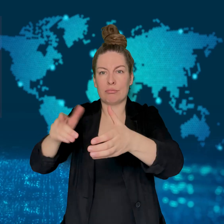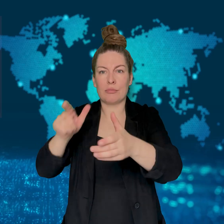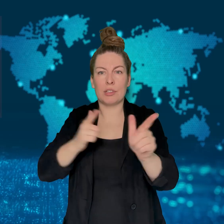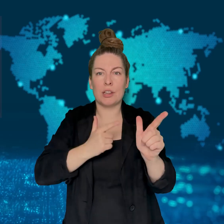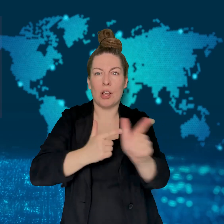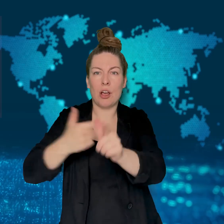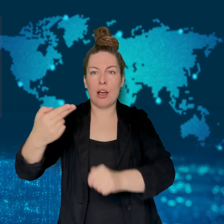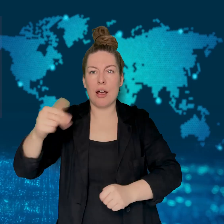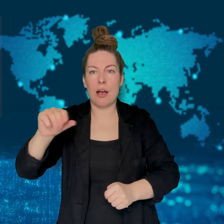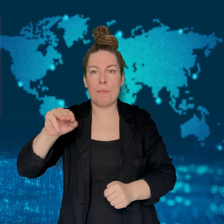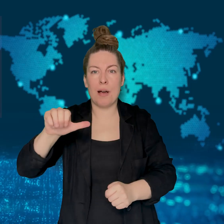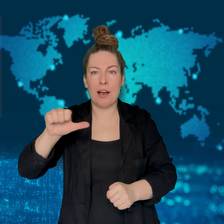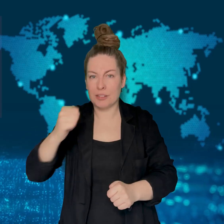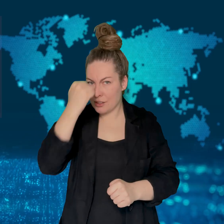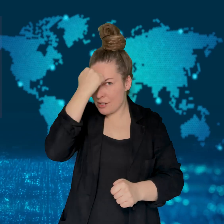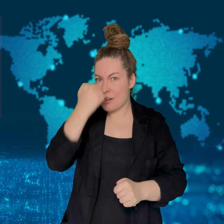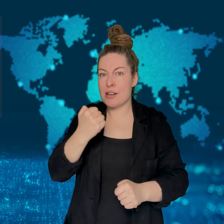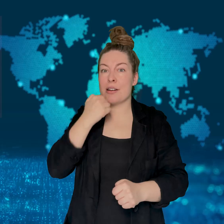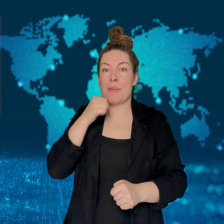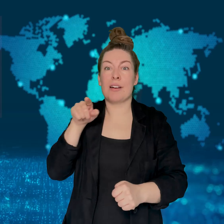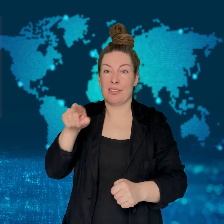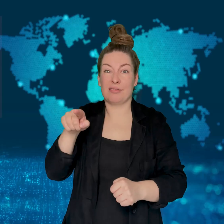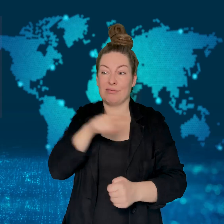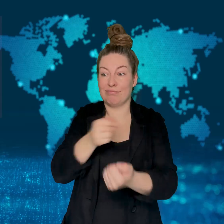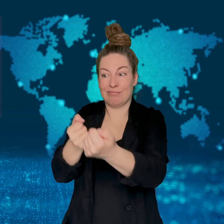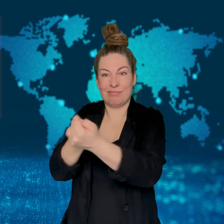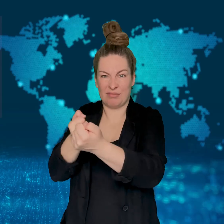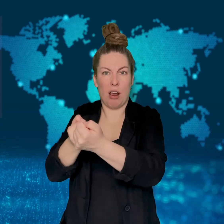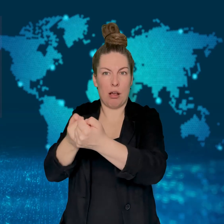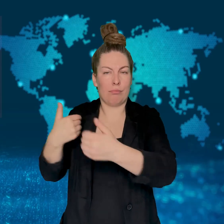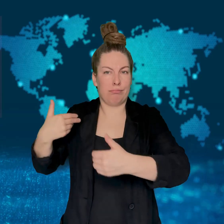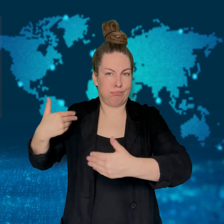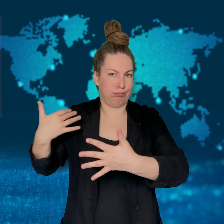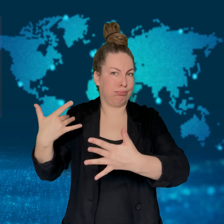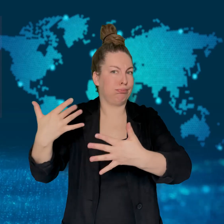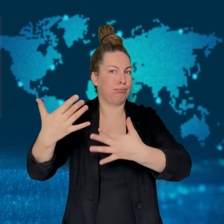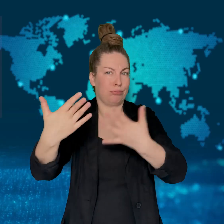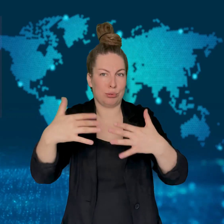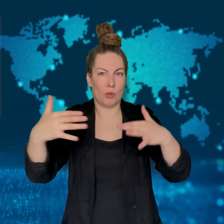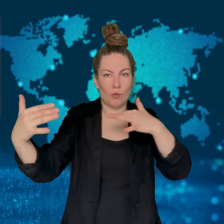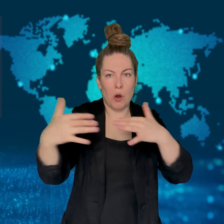and indirect attacks.